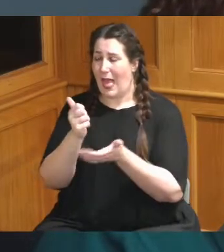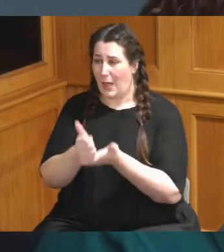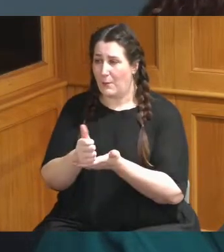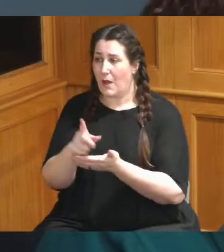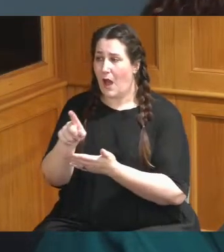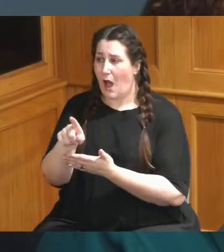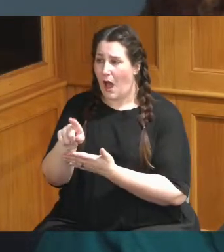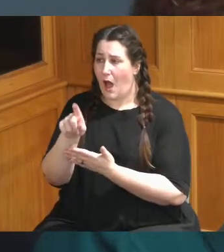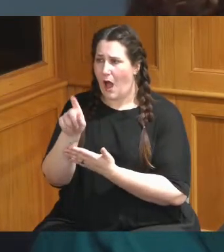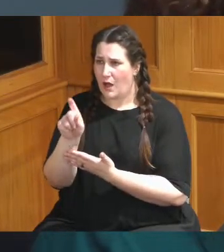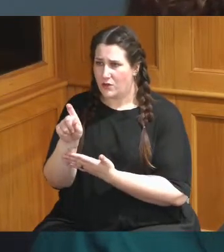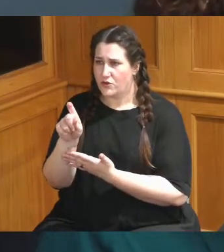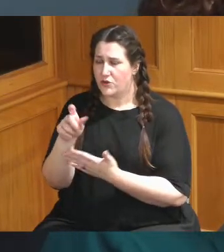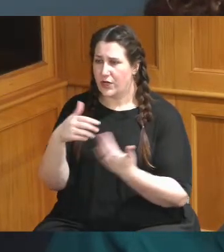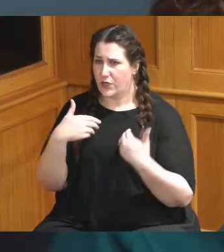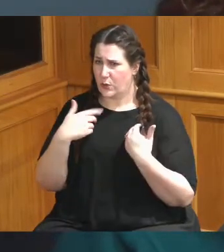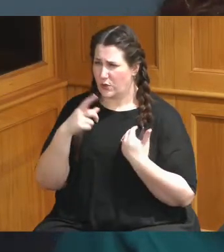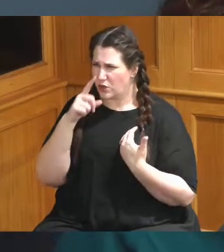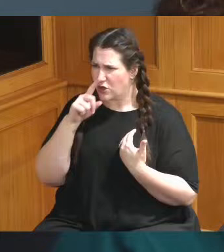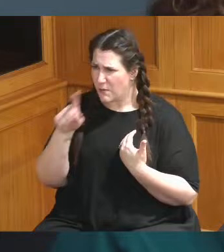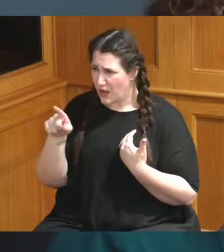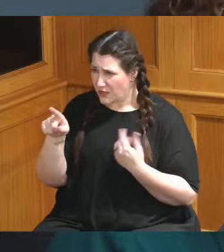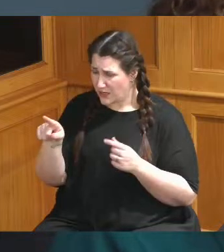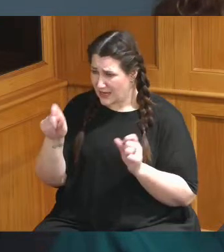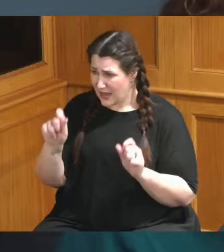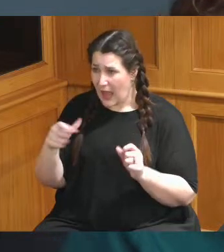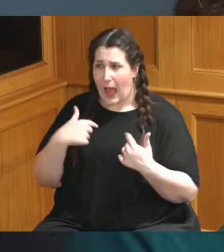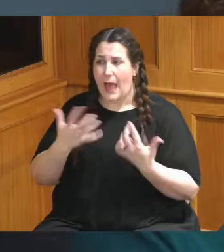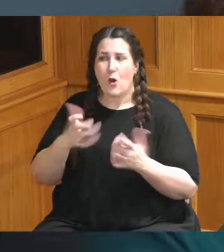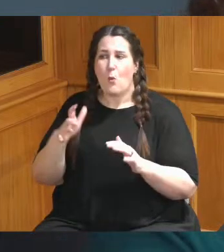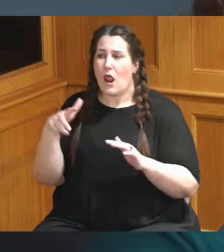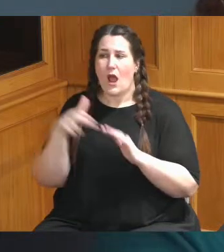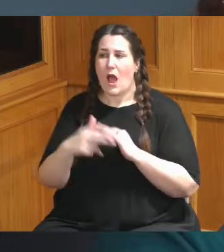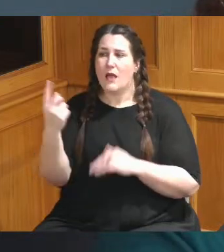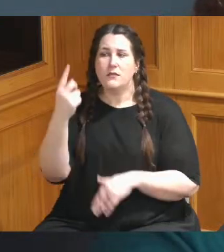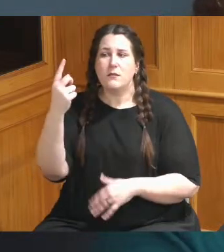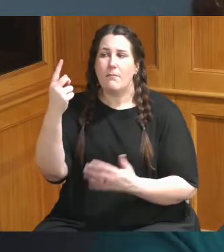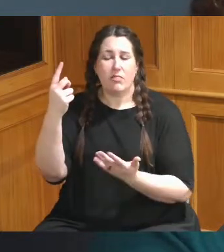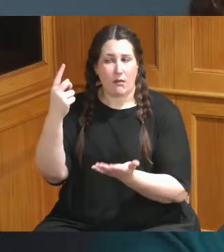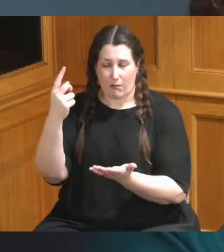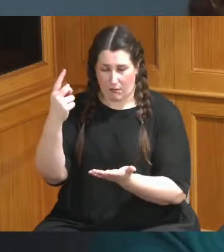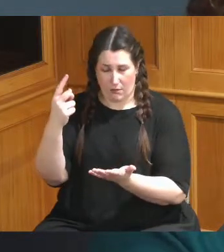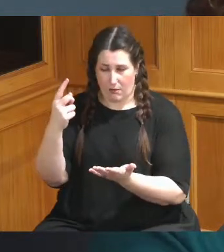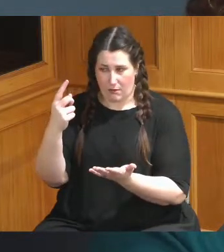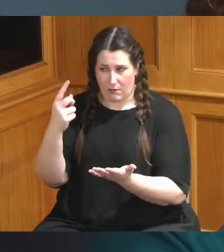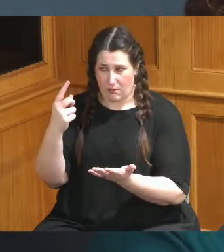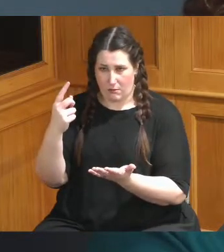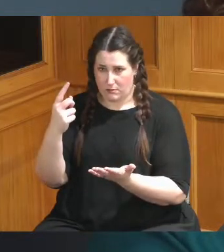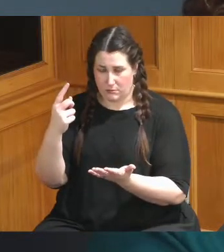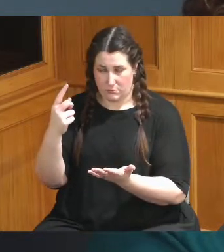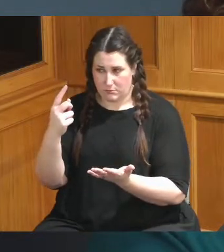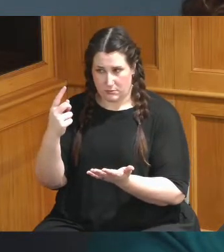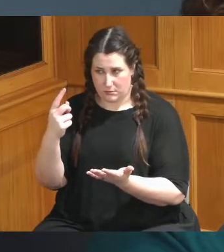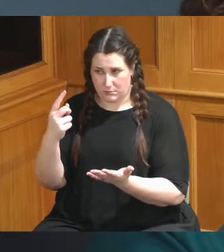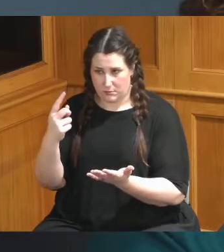but can you get something to us because I don't want to make any cuts with you know now we can